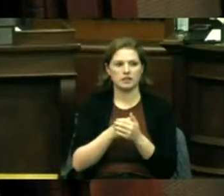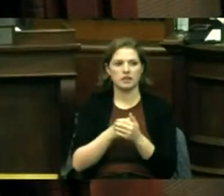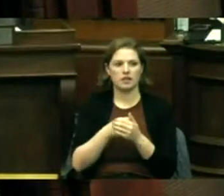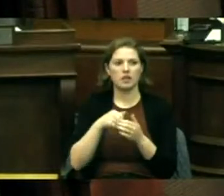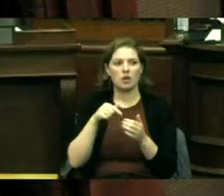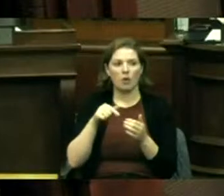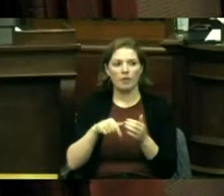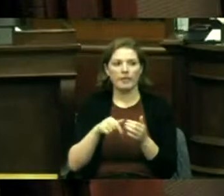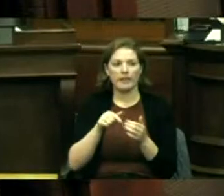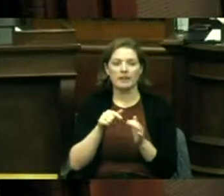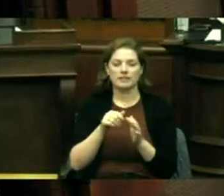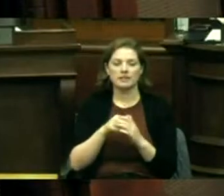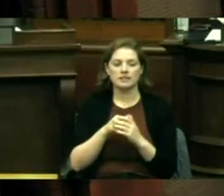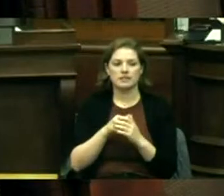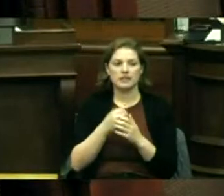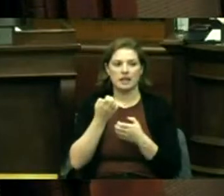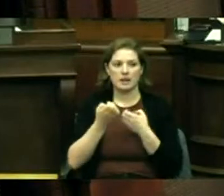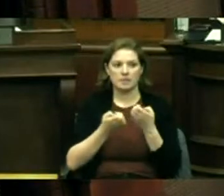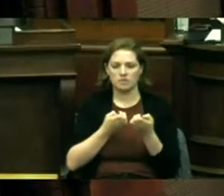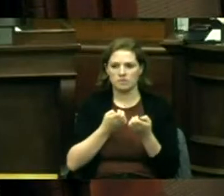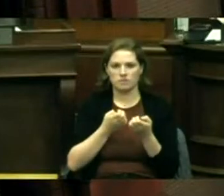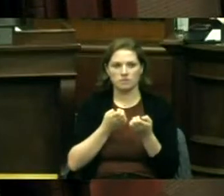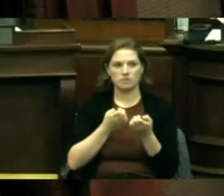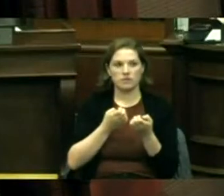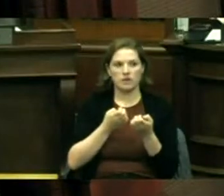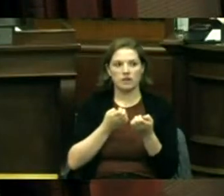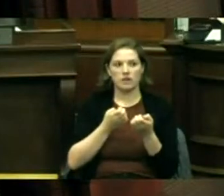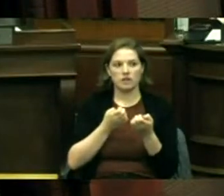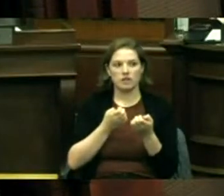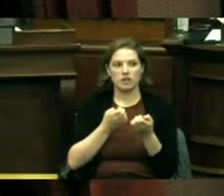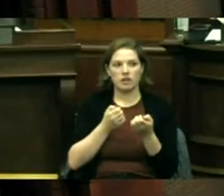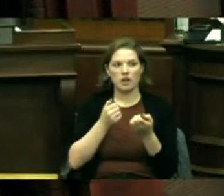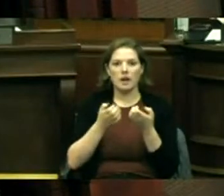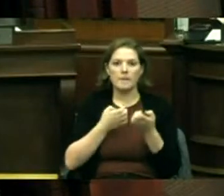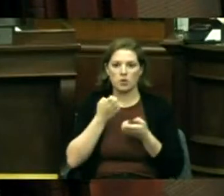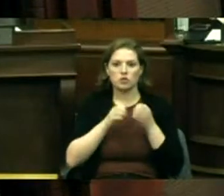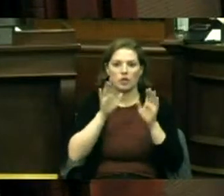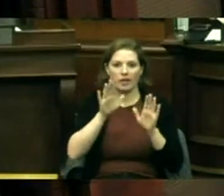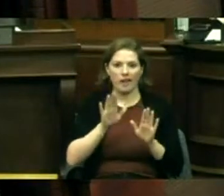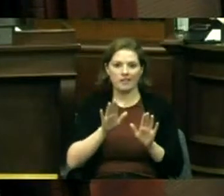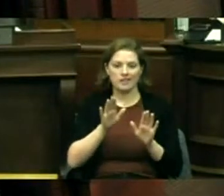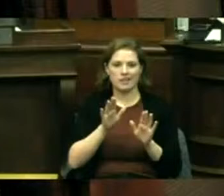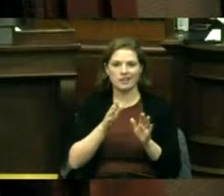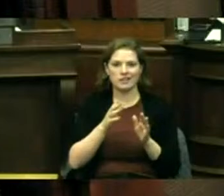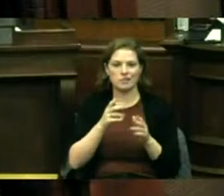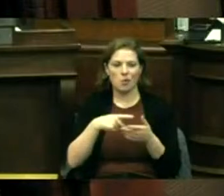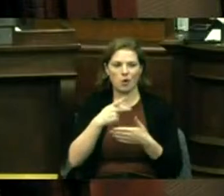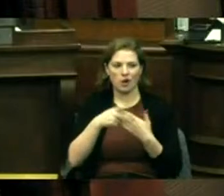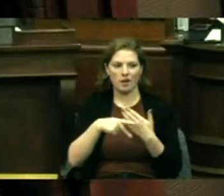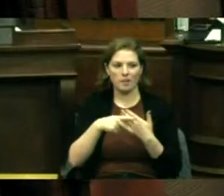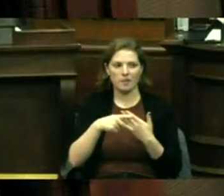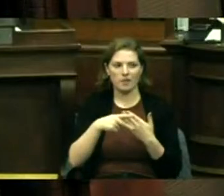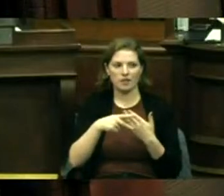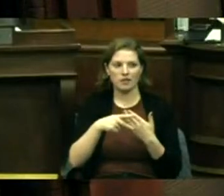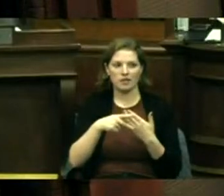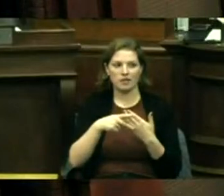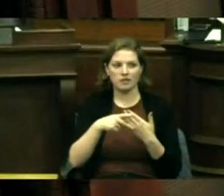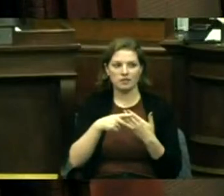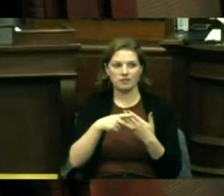and social learning specialists. But this is something outside of that. This is a the emotional